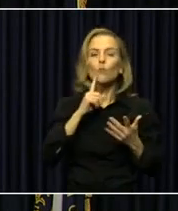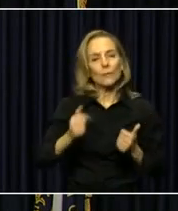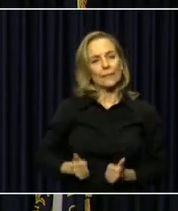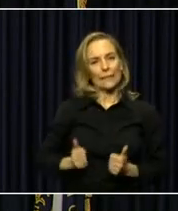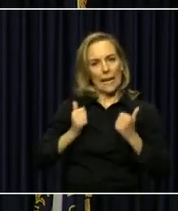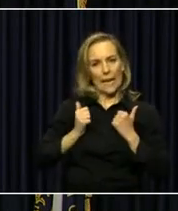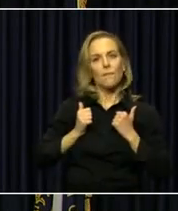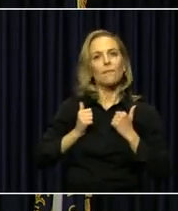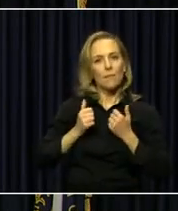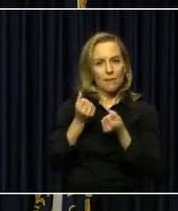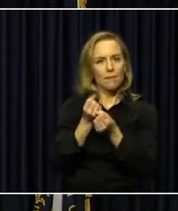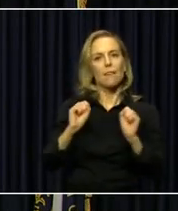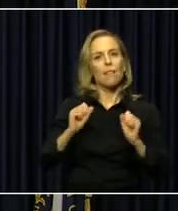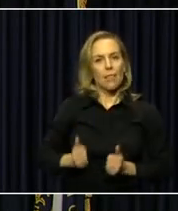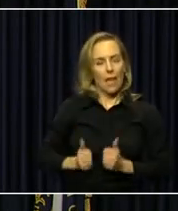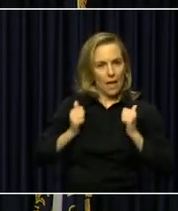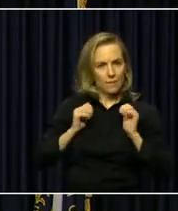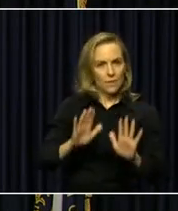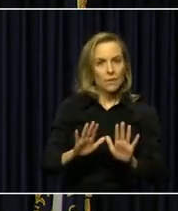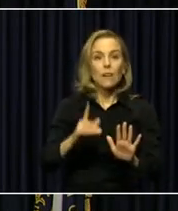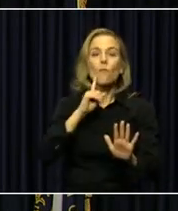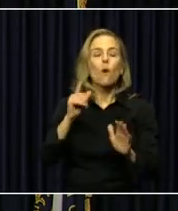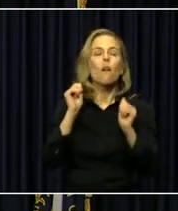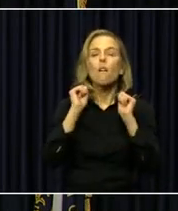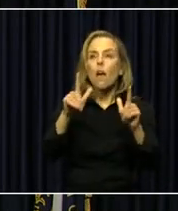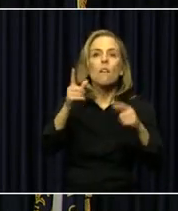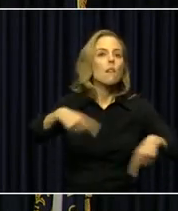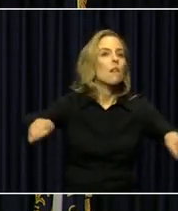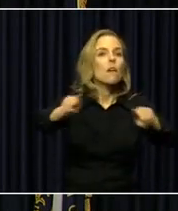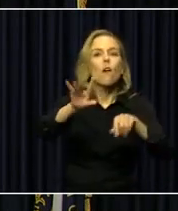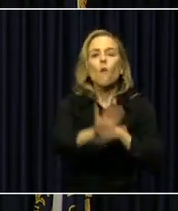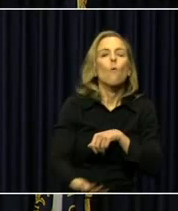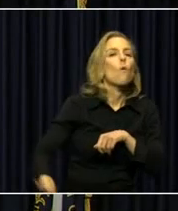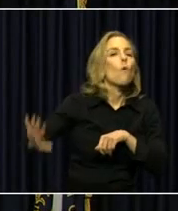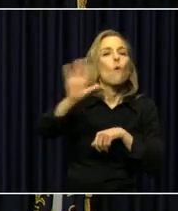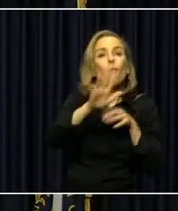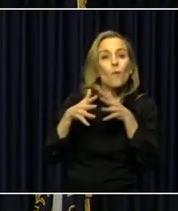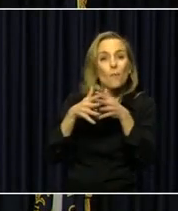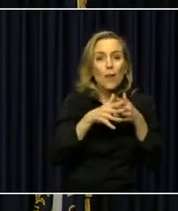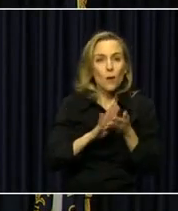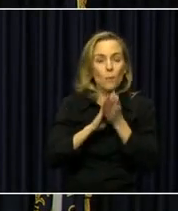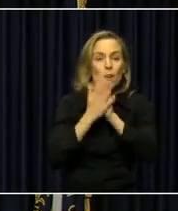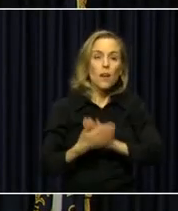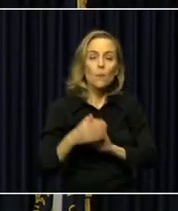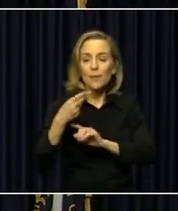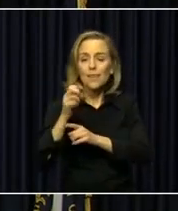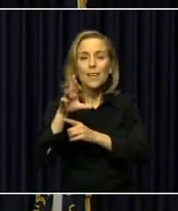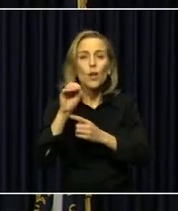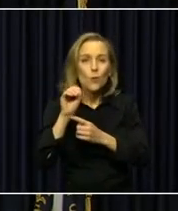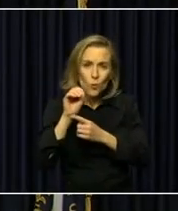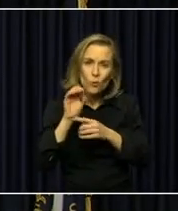AND I KNOW WE FEEL COOPED UP, BUT IF RISING TO AND ADDRESSING